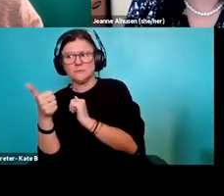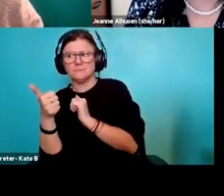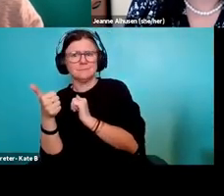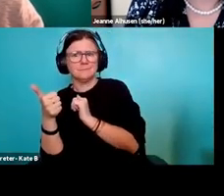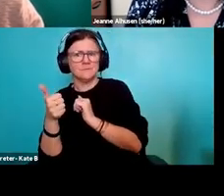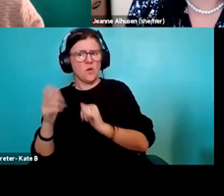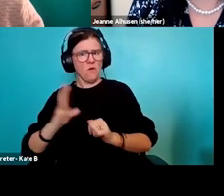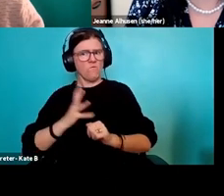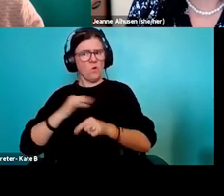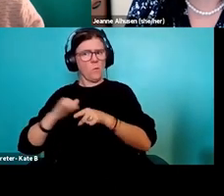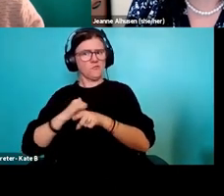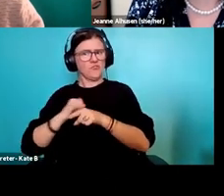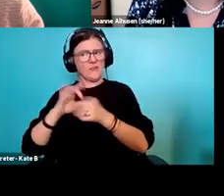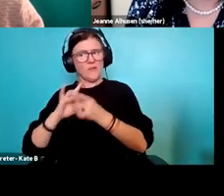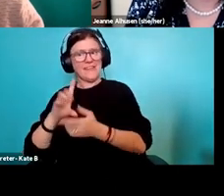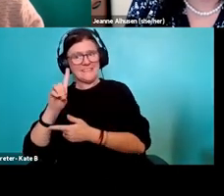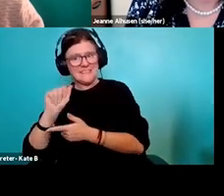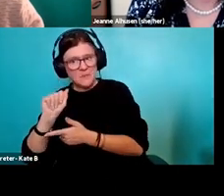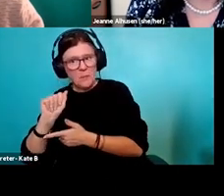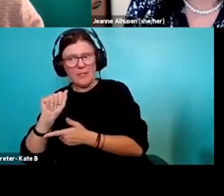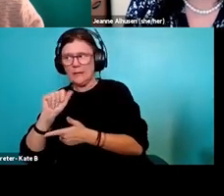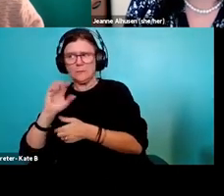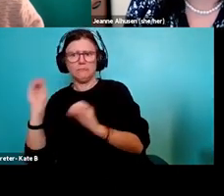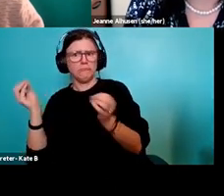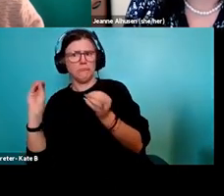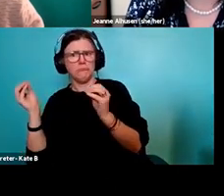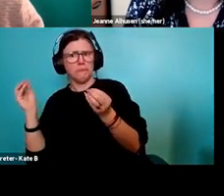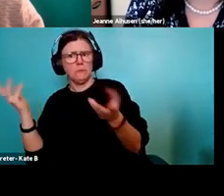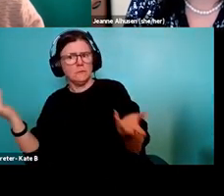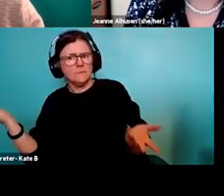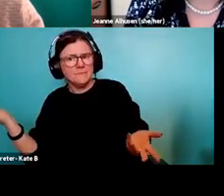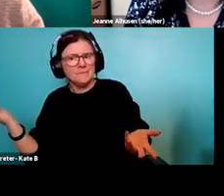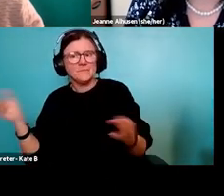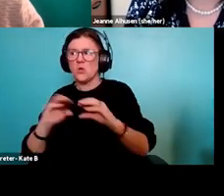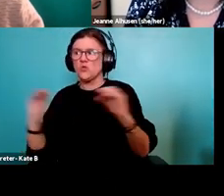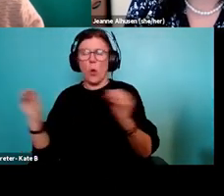training about disability in our programs. Without explicit training, healthcare providers